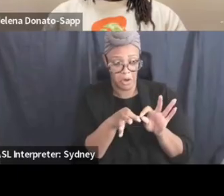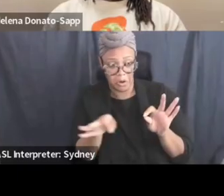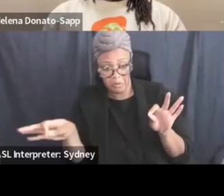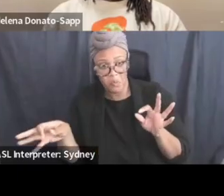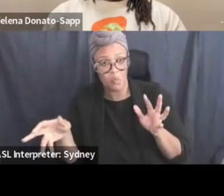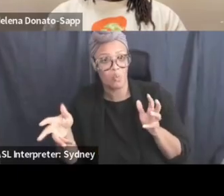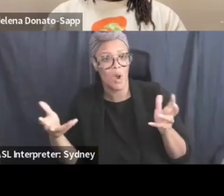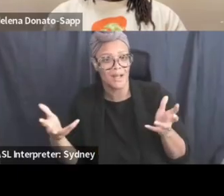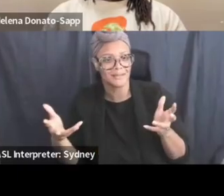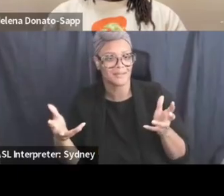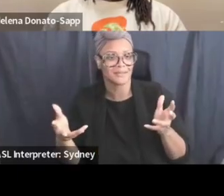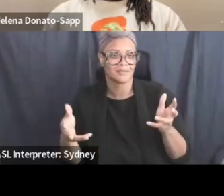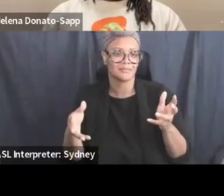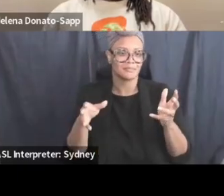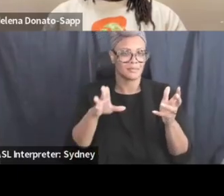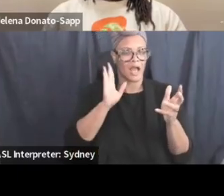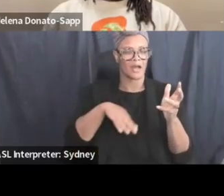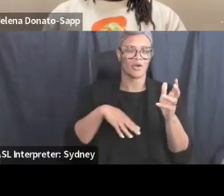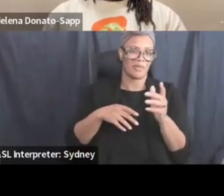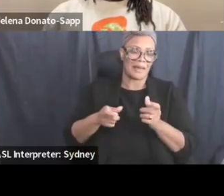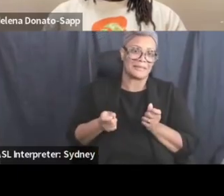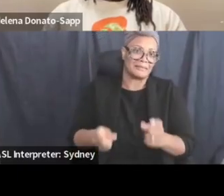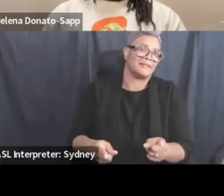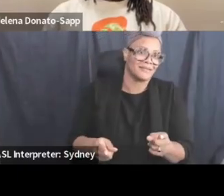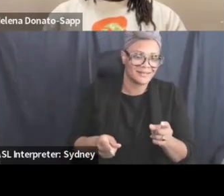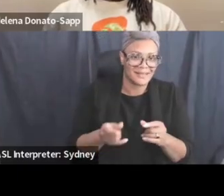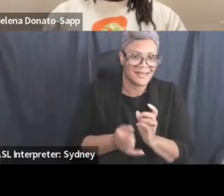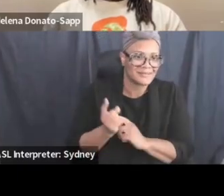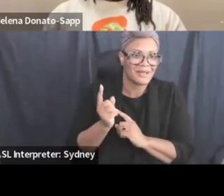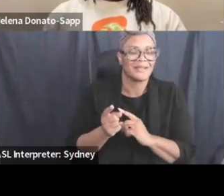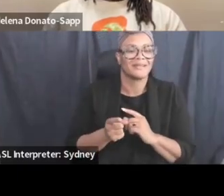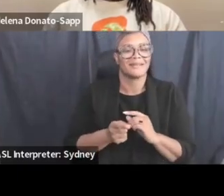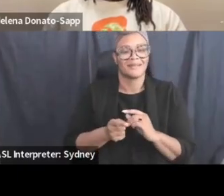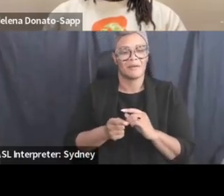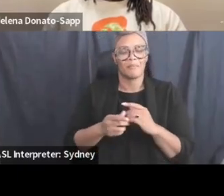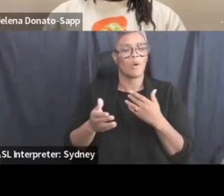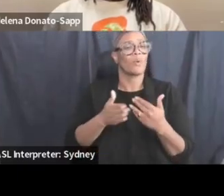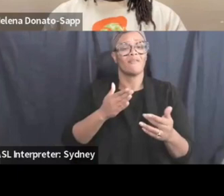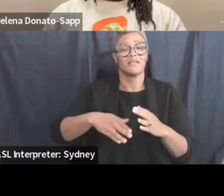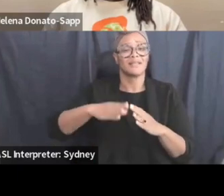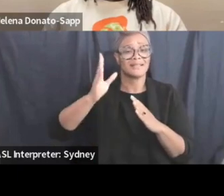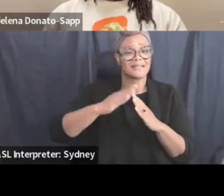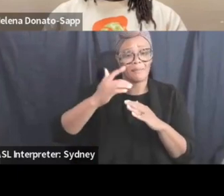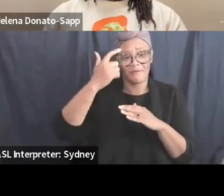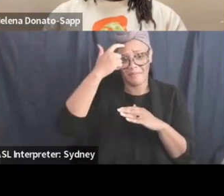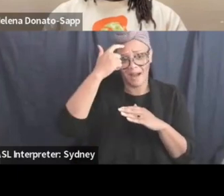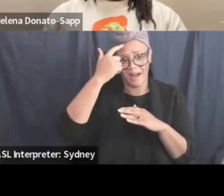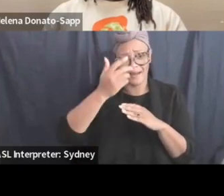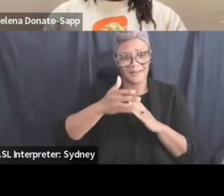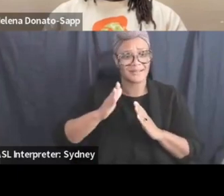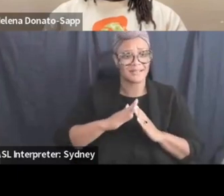top of mind that before people go, I want you to hear this or remember this.